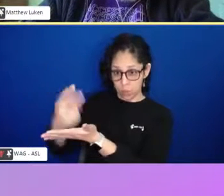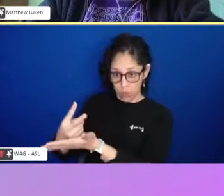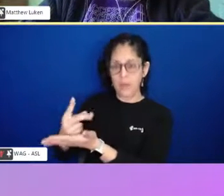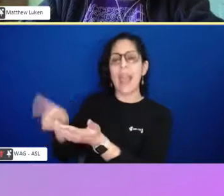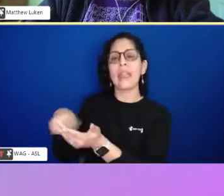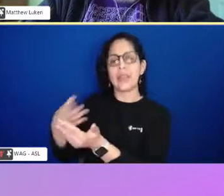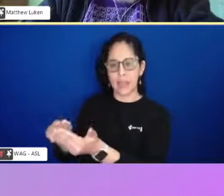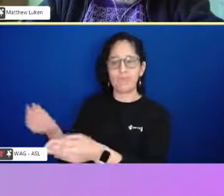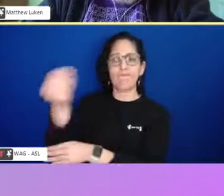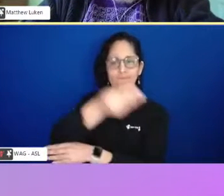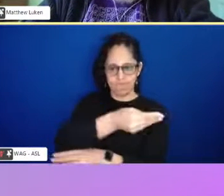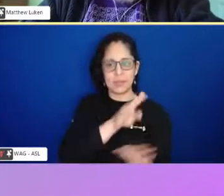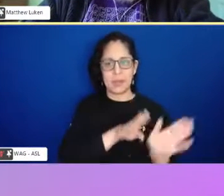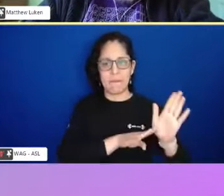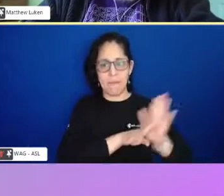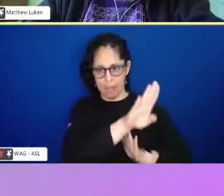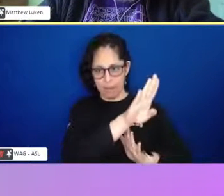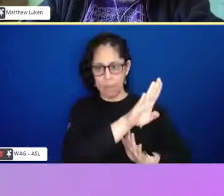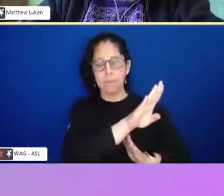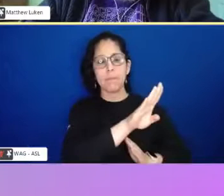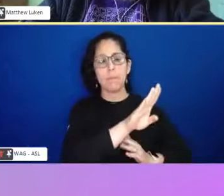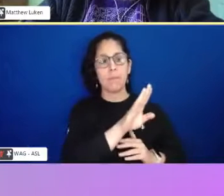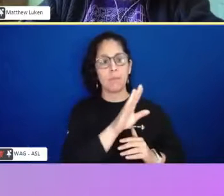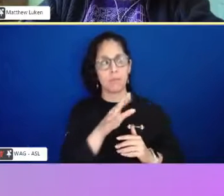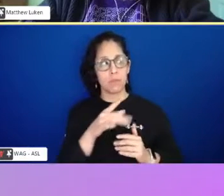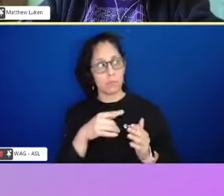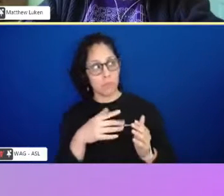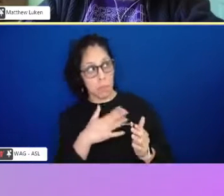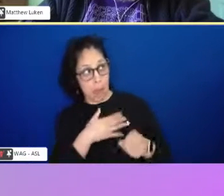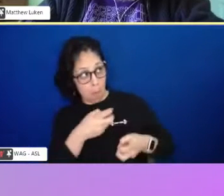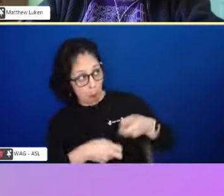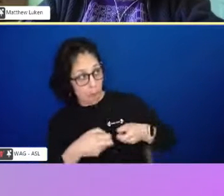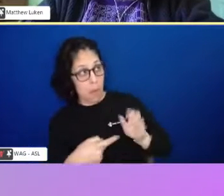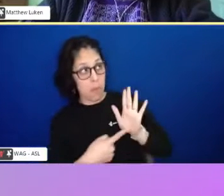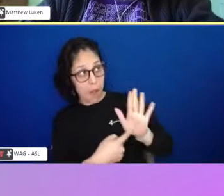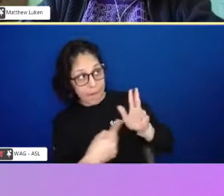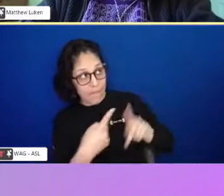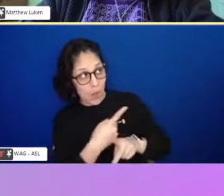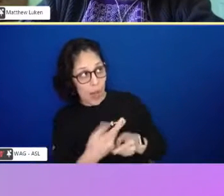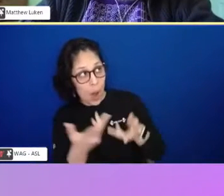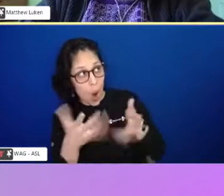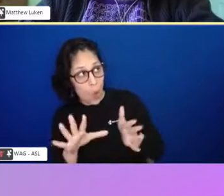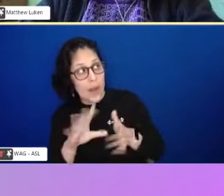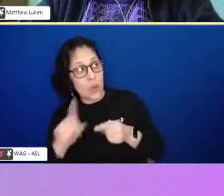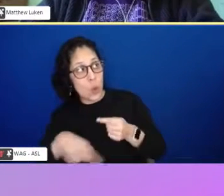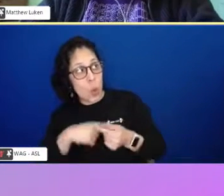design level? Yes, here is my results. Make it a part of your design review requirement to get your design into that